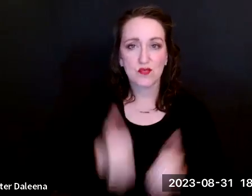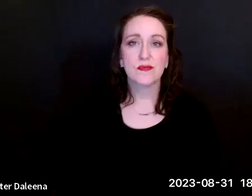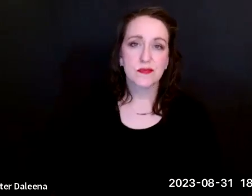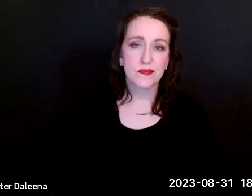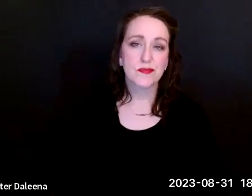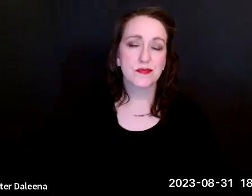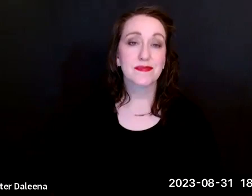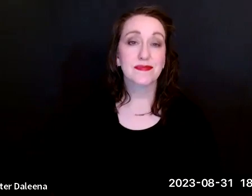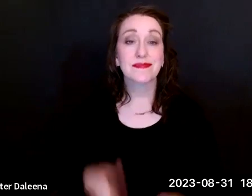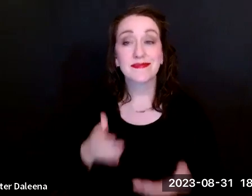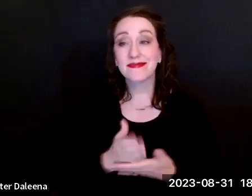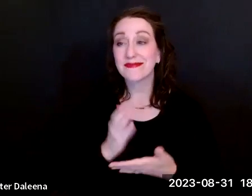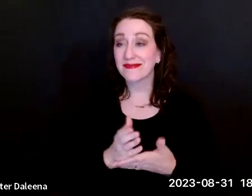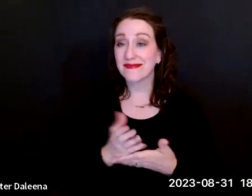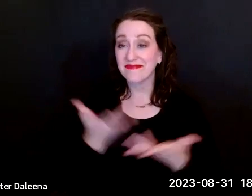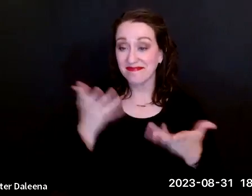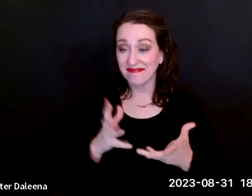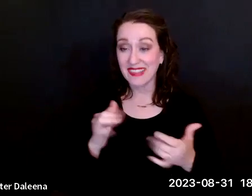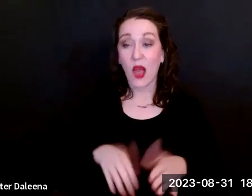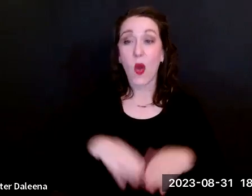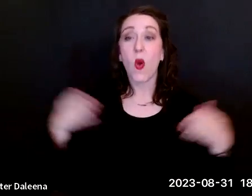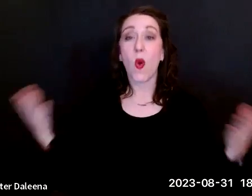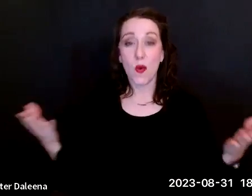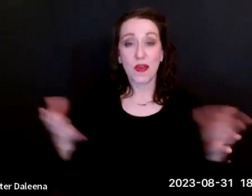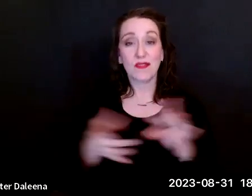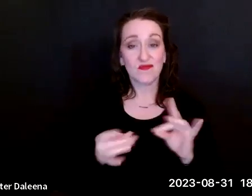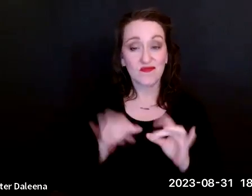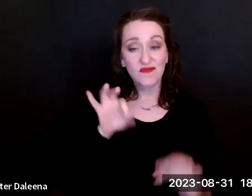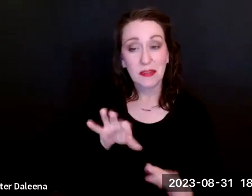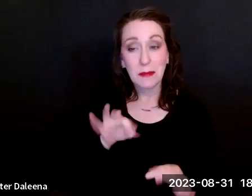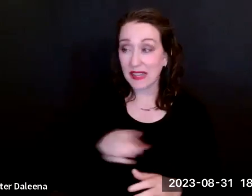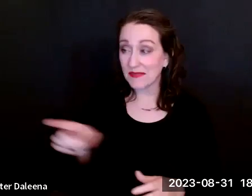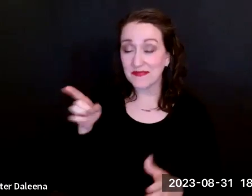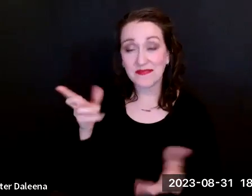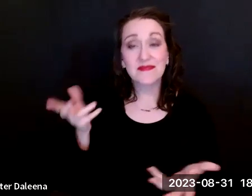all right with that we'd like to open the floor again for feedback from you all please raise